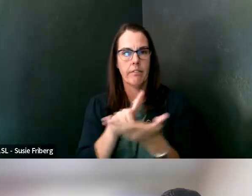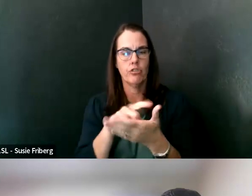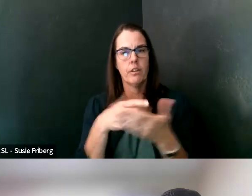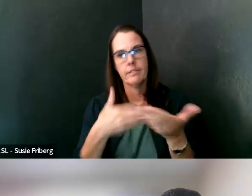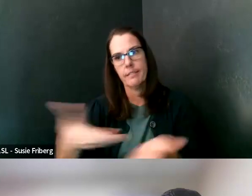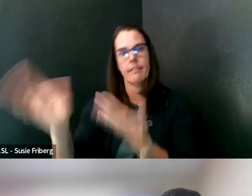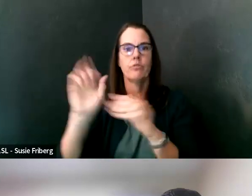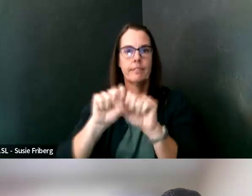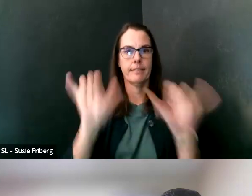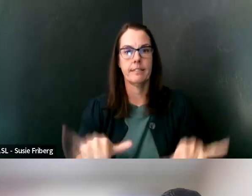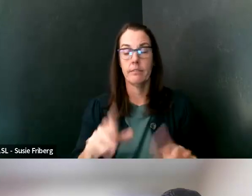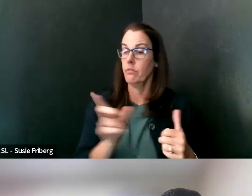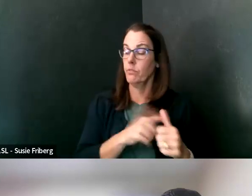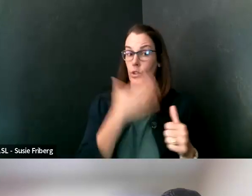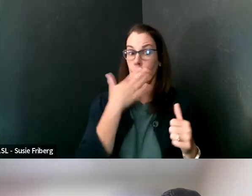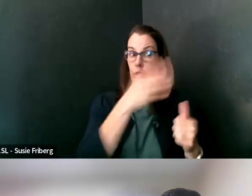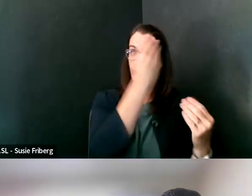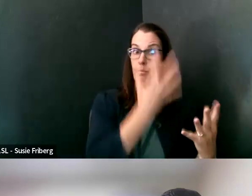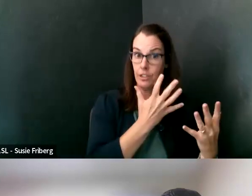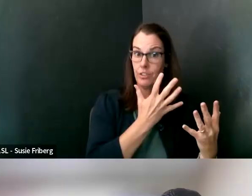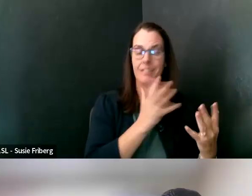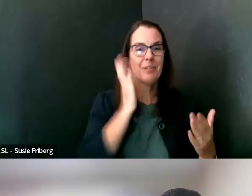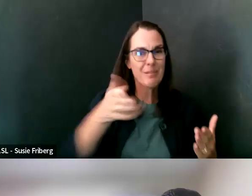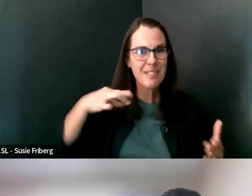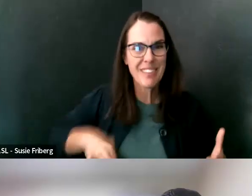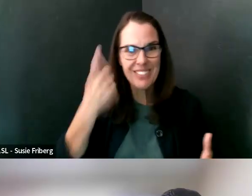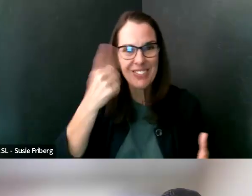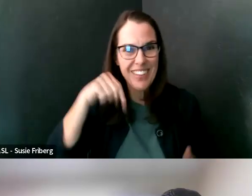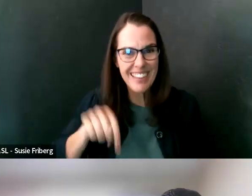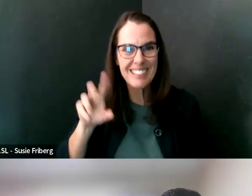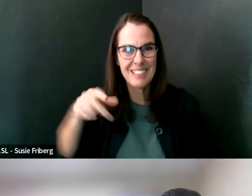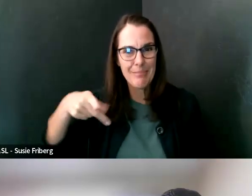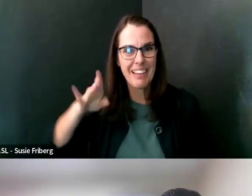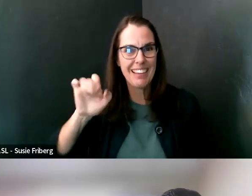getting good objective information would be helpful for this PDAB in Oregon, which is a